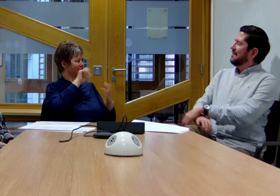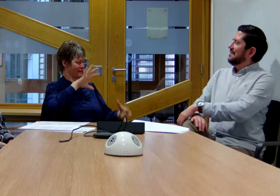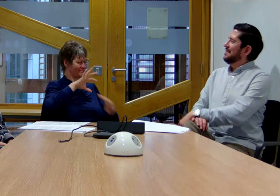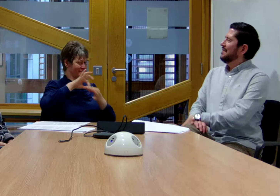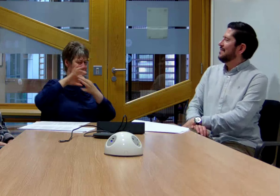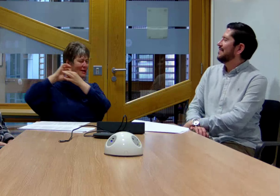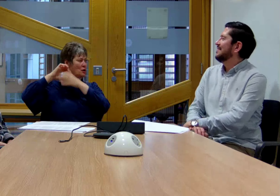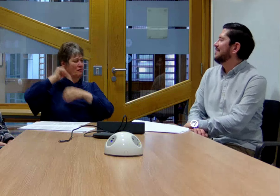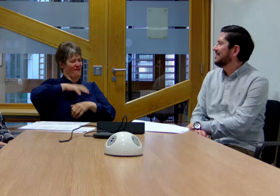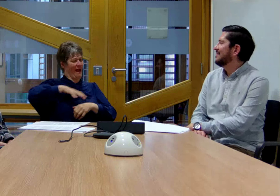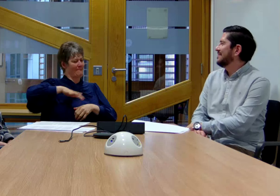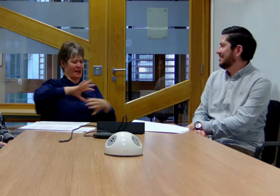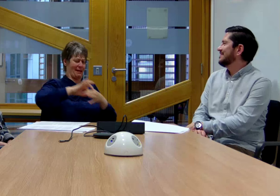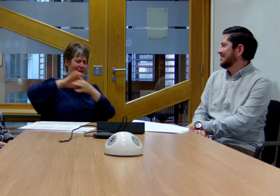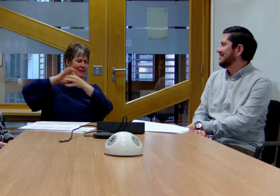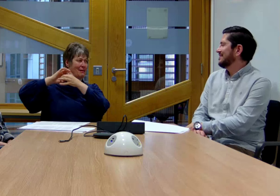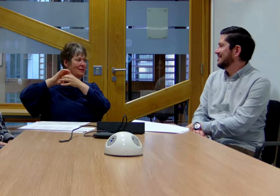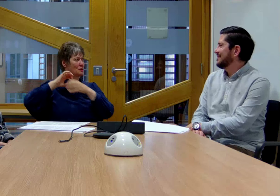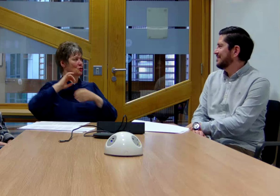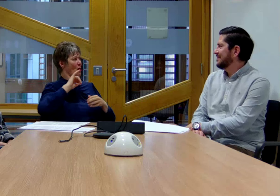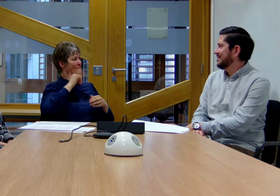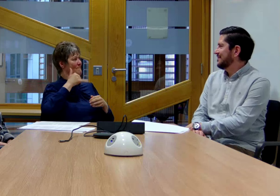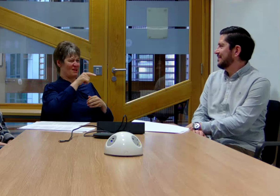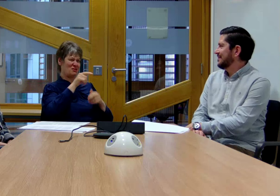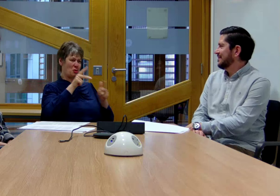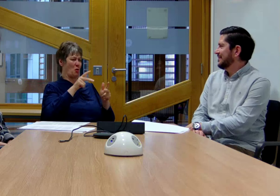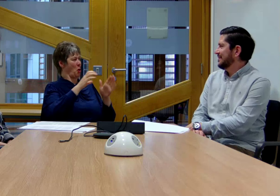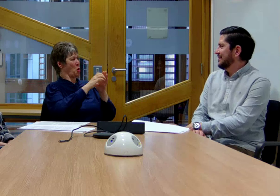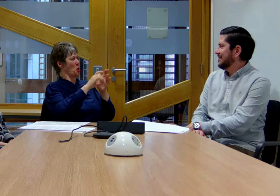And that is maybe about who you're related to, where you're from, so you might be called